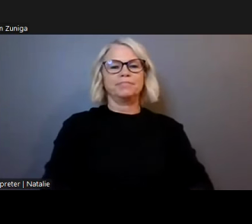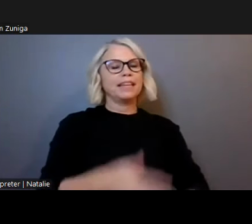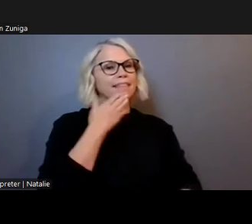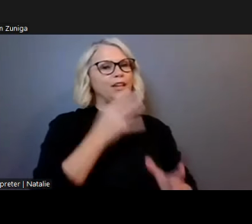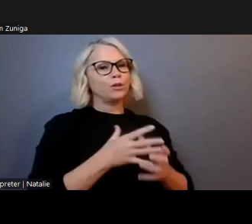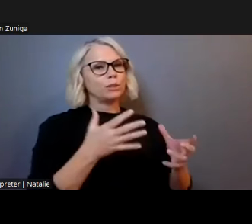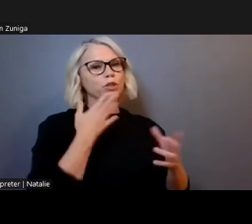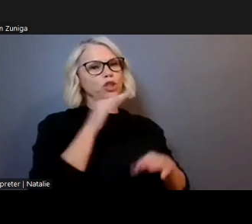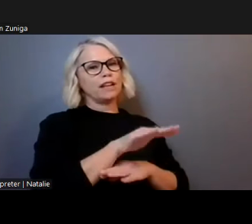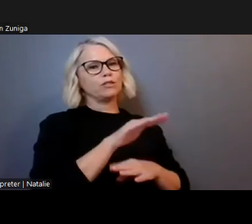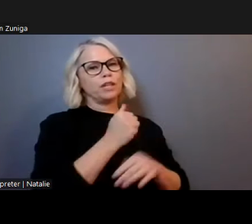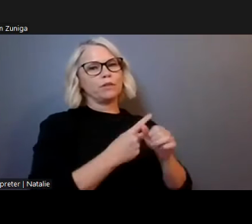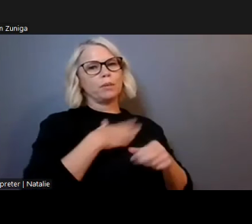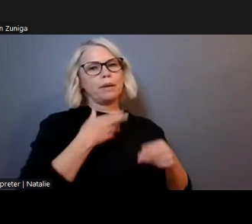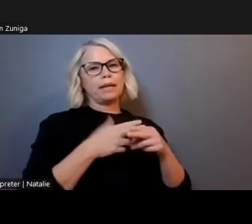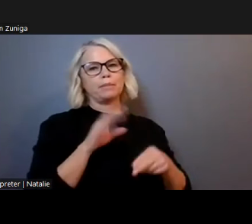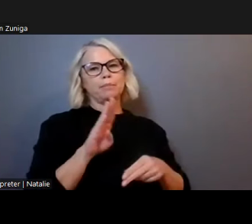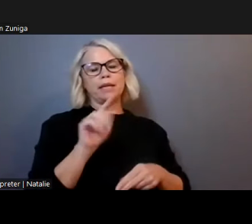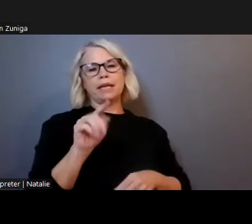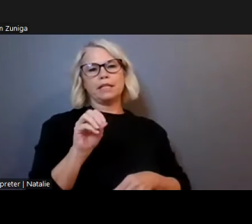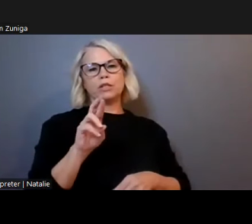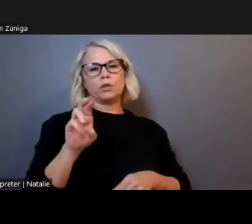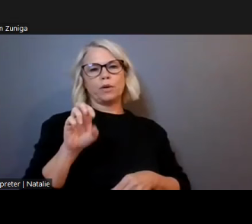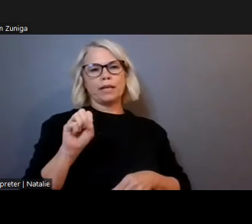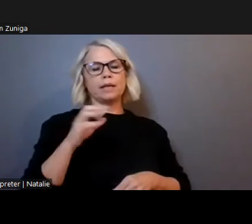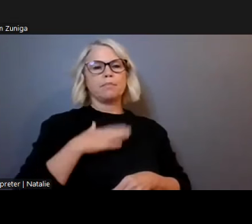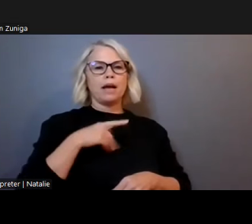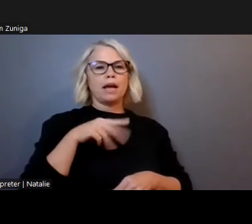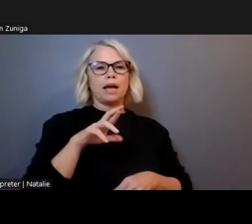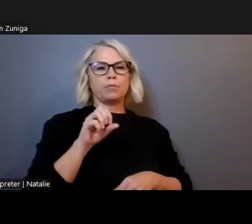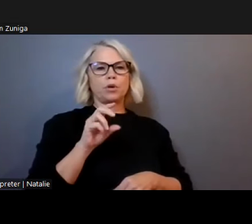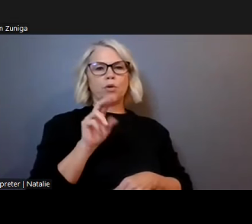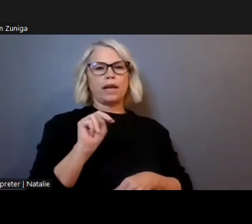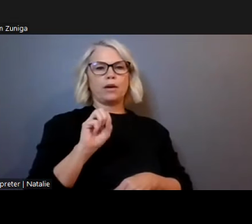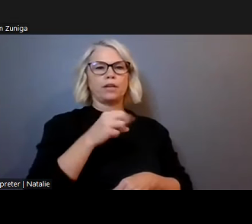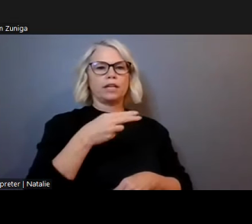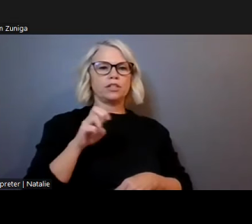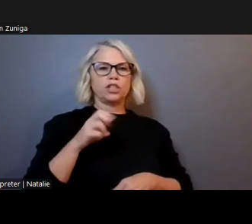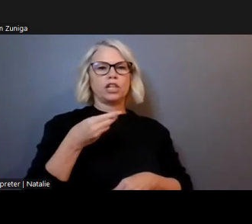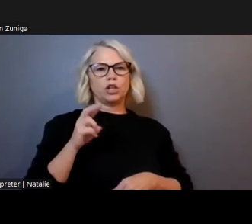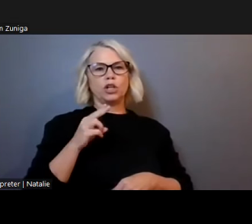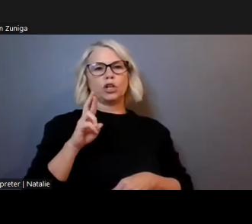Good afternoon. My name is B. Torres and my parents are she, her, hers and I will be your Spanish interpreter.